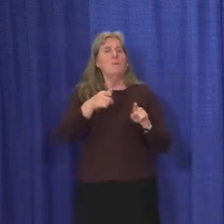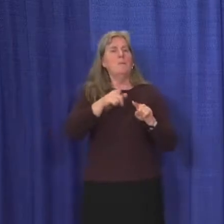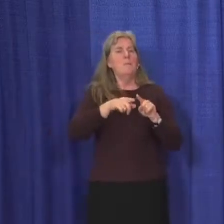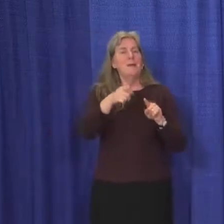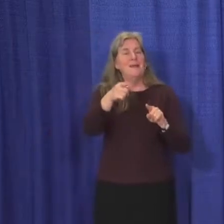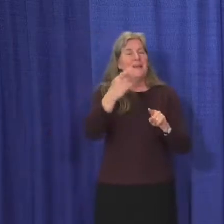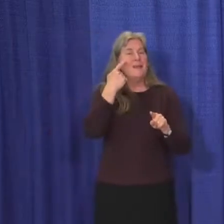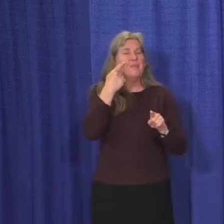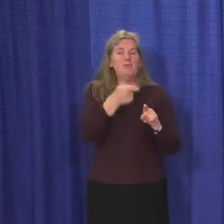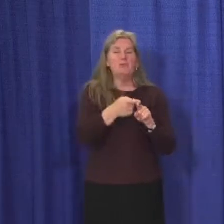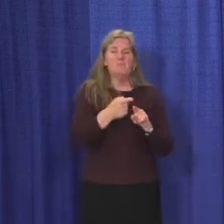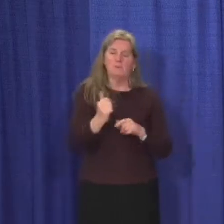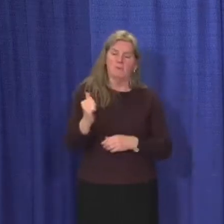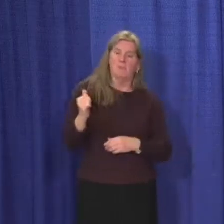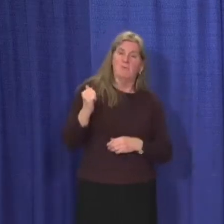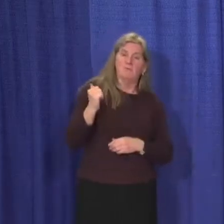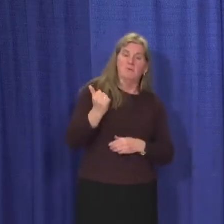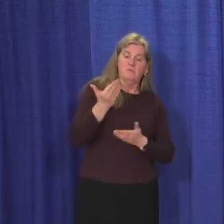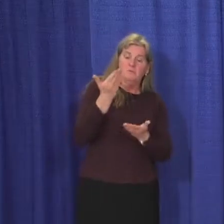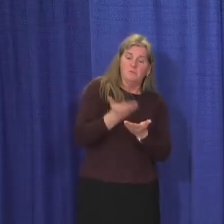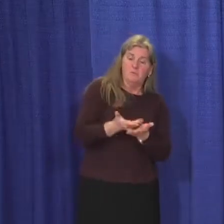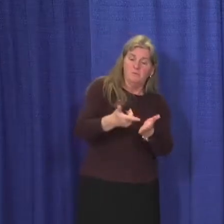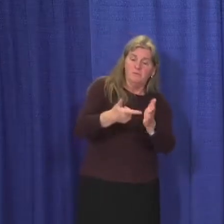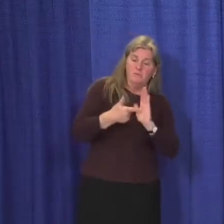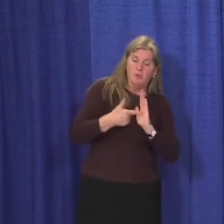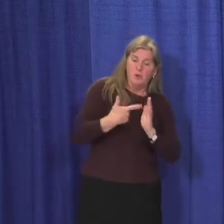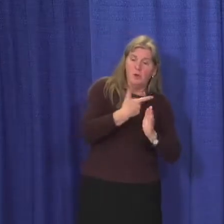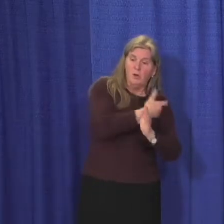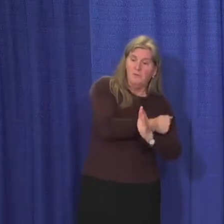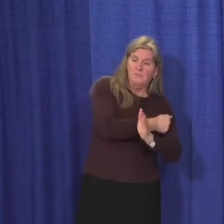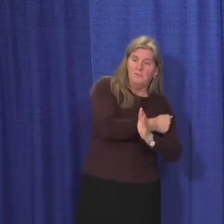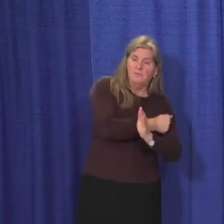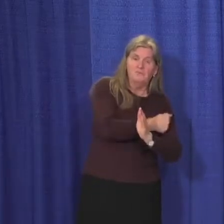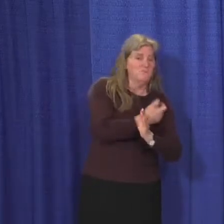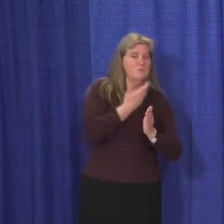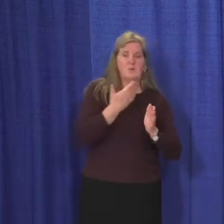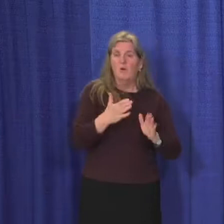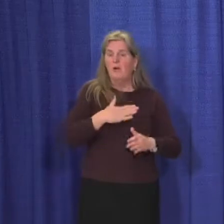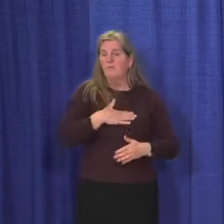I want to reassure you that anyone who declines to attest they are fully vaccinated or he